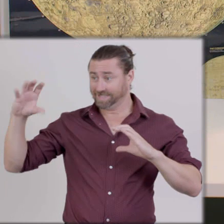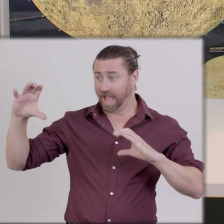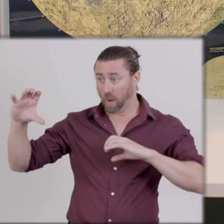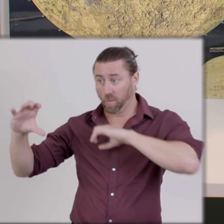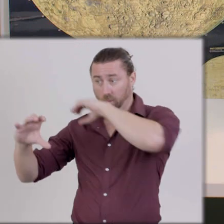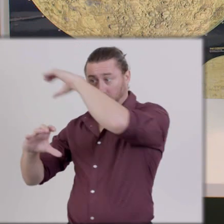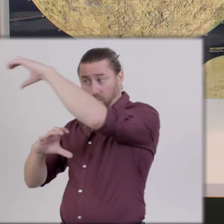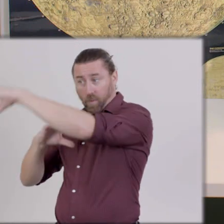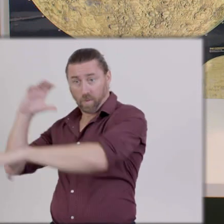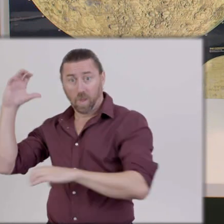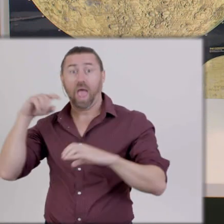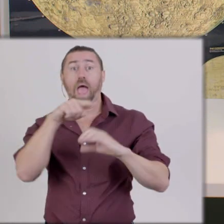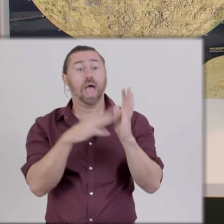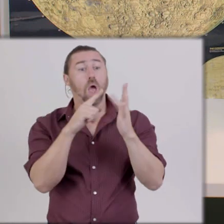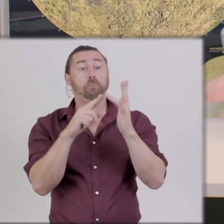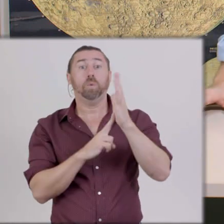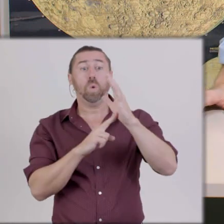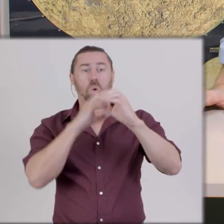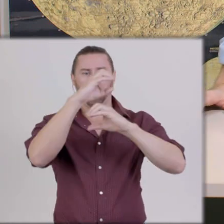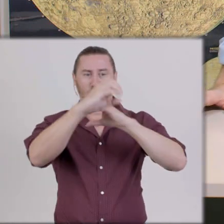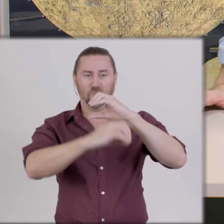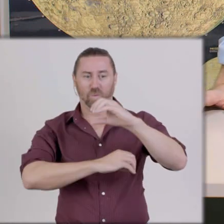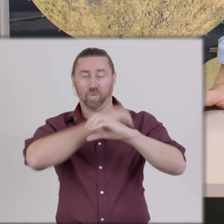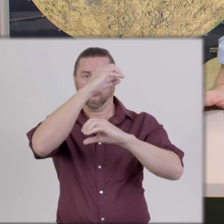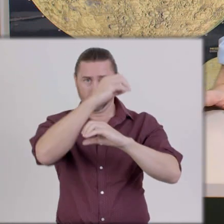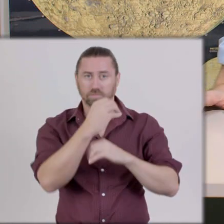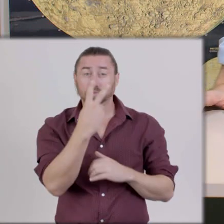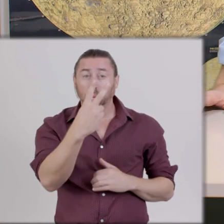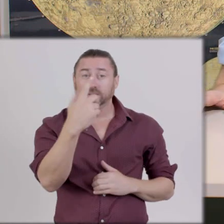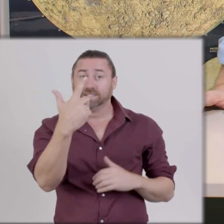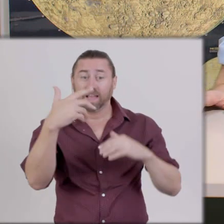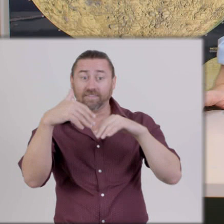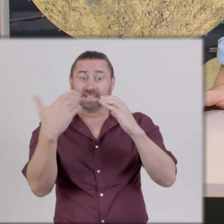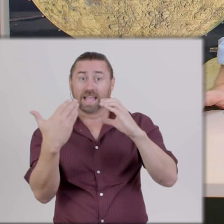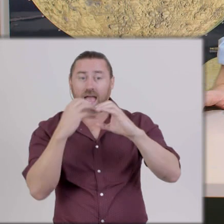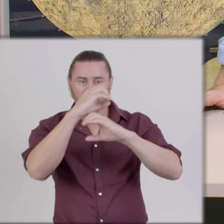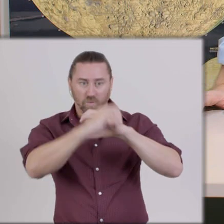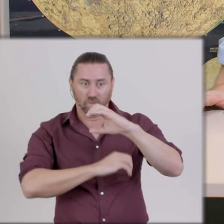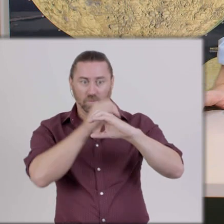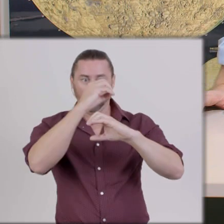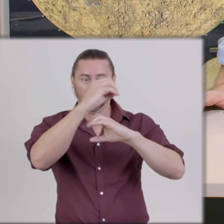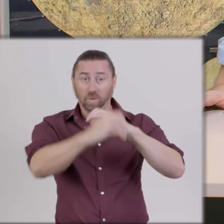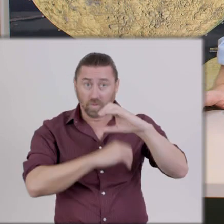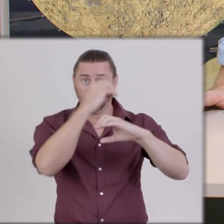the moon orbits the Earth. It takes about 27 days, for the moon to go all the way around the Earth just once.